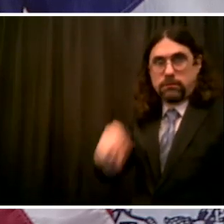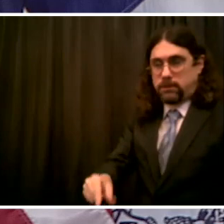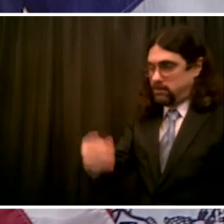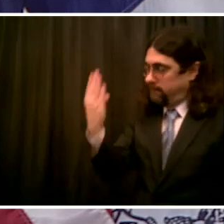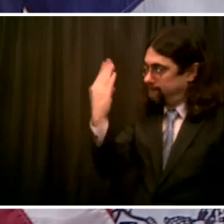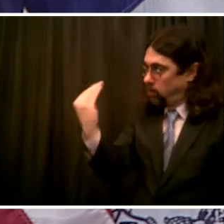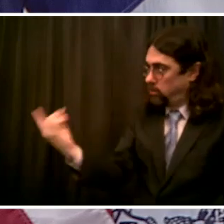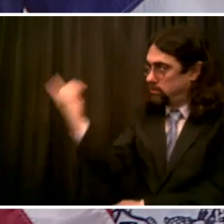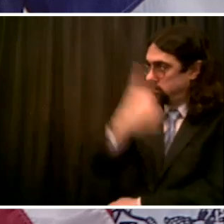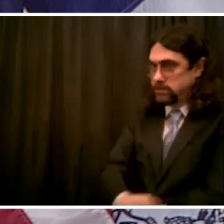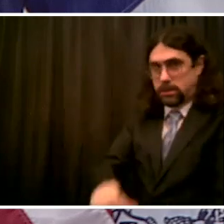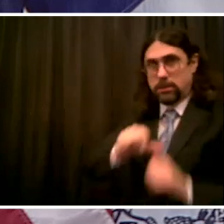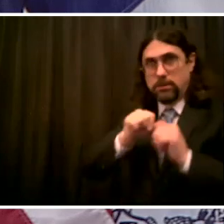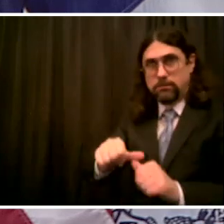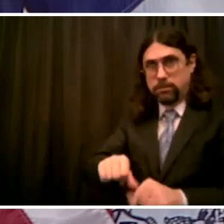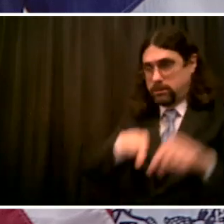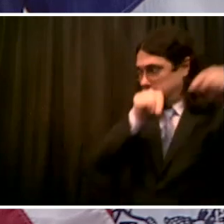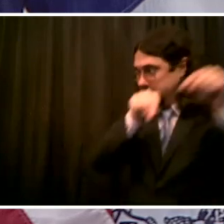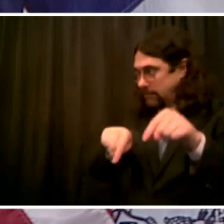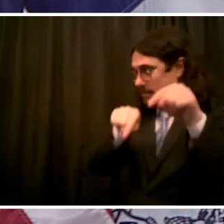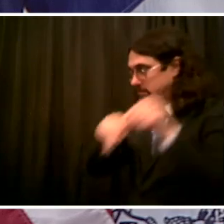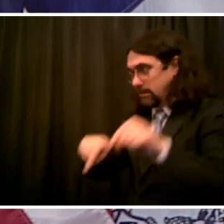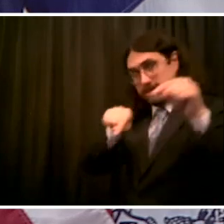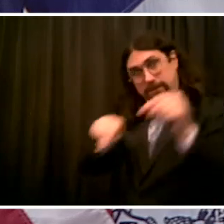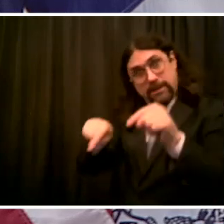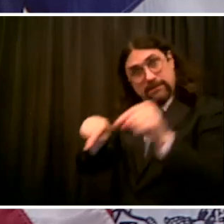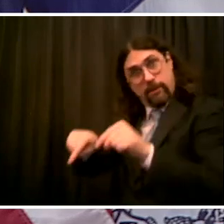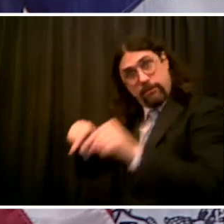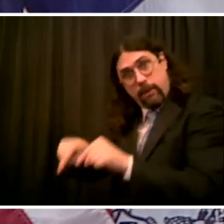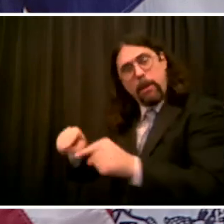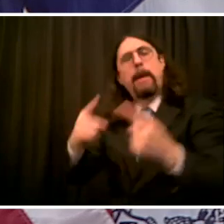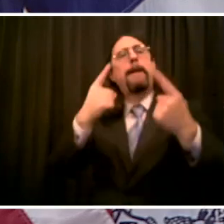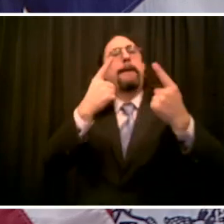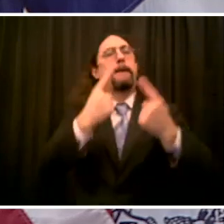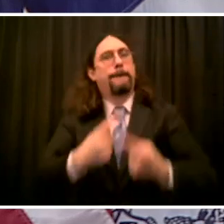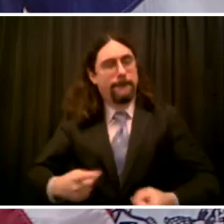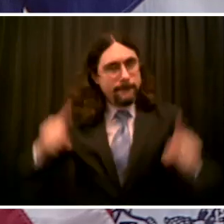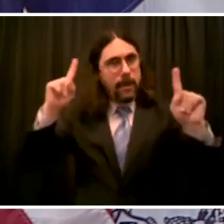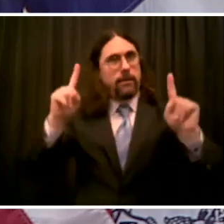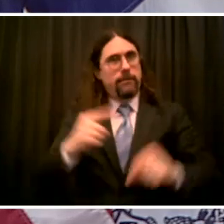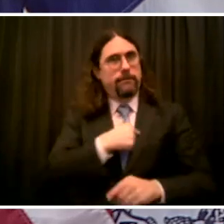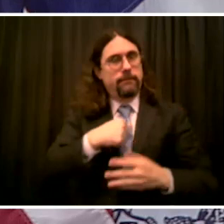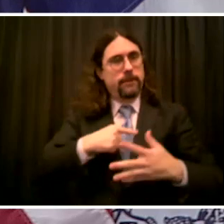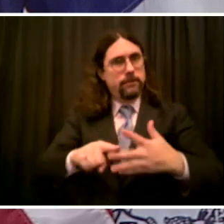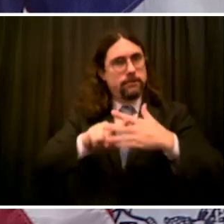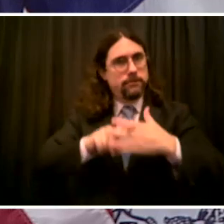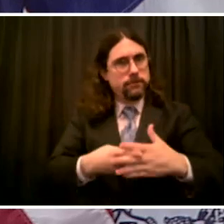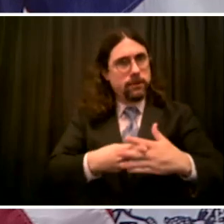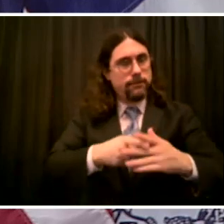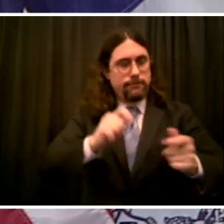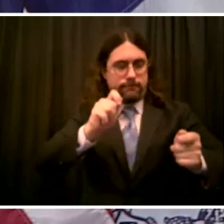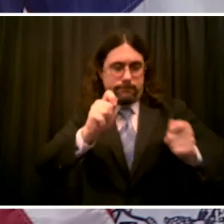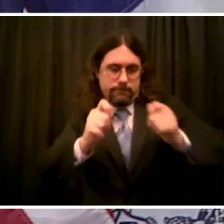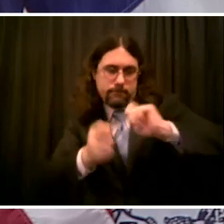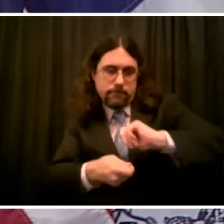14 DAYS. WHEN WE SEE THAT, THAT'S WHEN WE'RE AT A POINT TO TALK ABOUT ELRAINXG THE RESTRICTIONS.